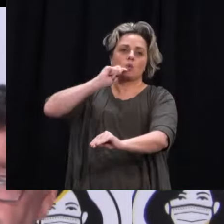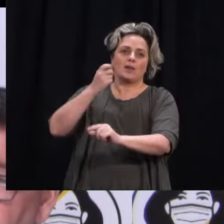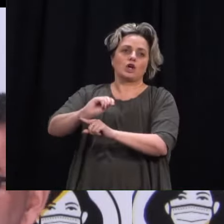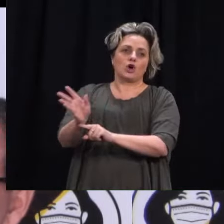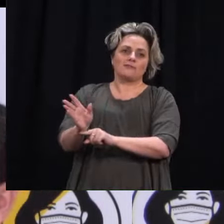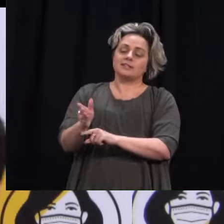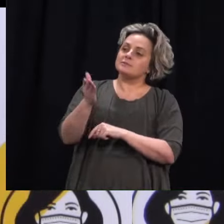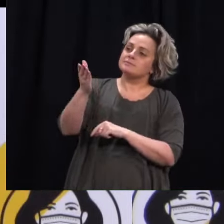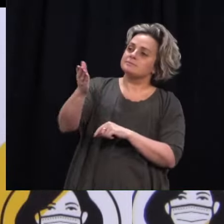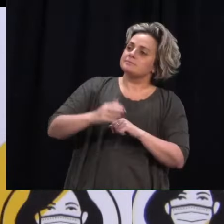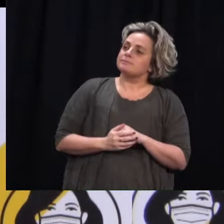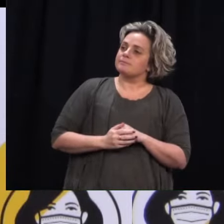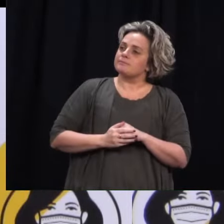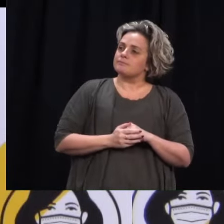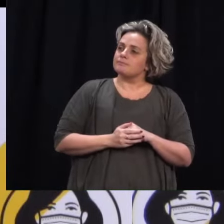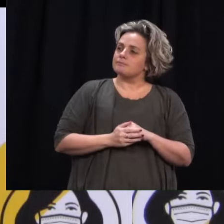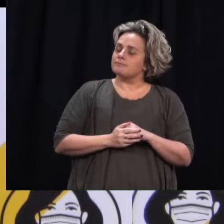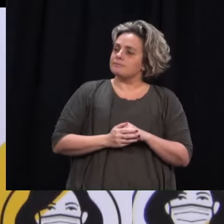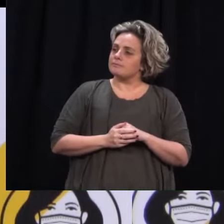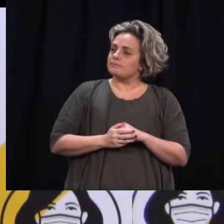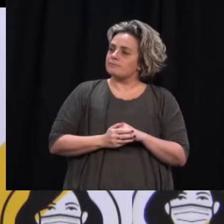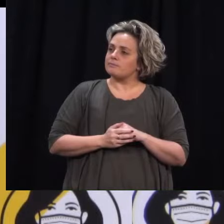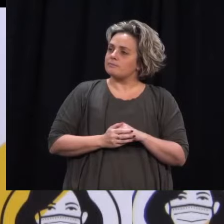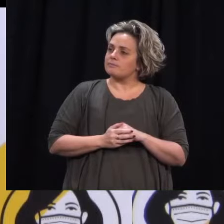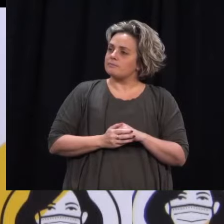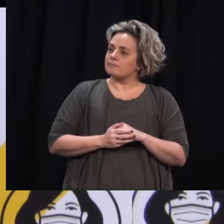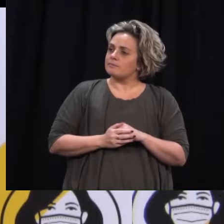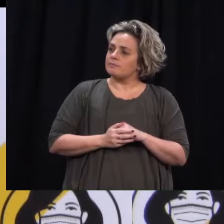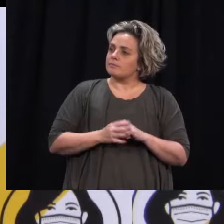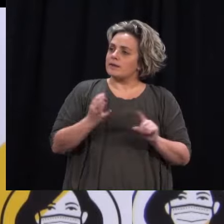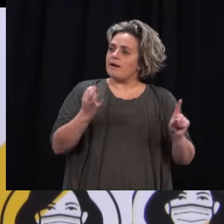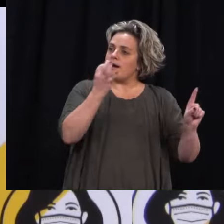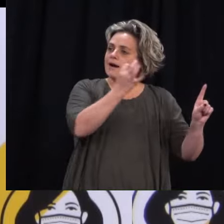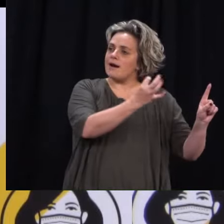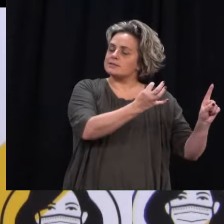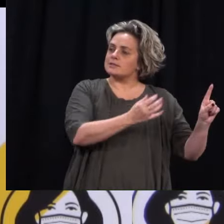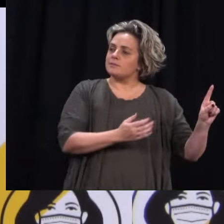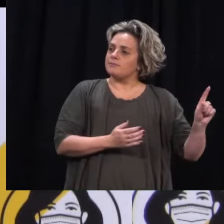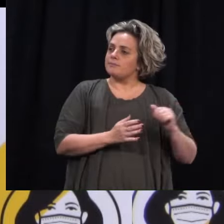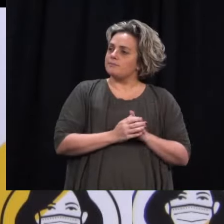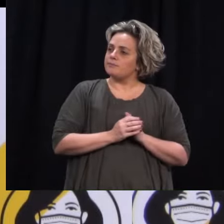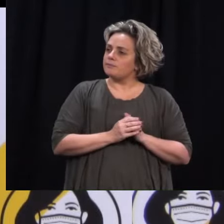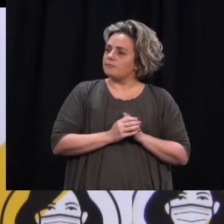COVID in that community. We are just going to take a couple more. I will go to the